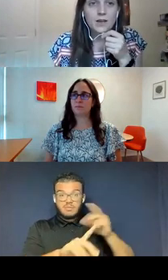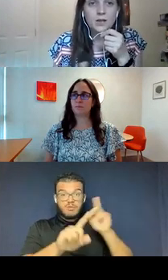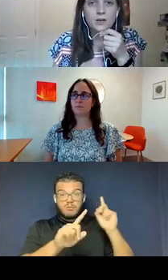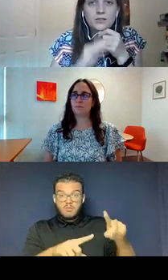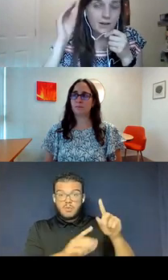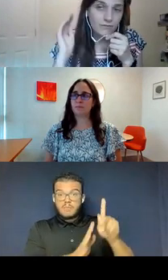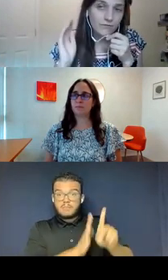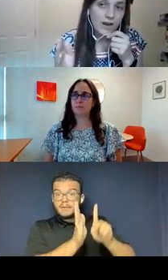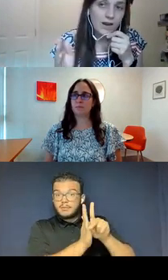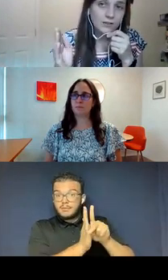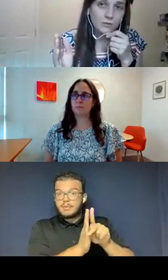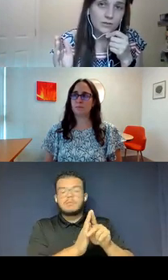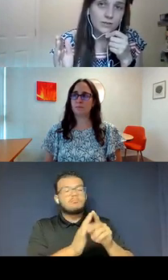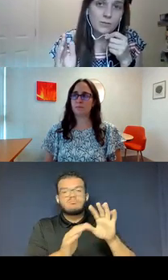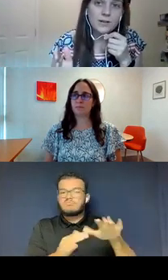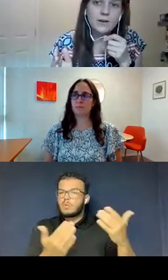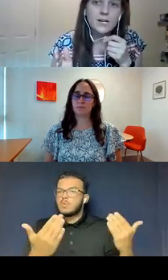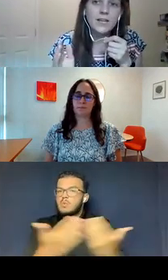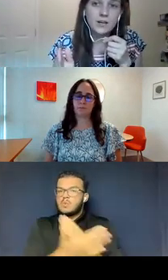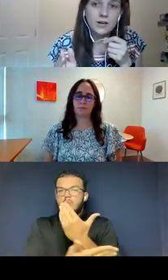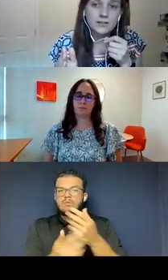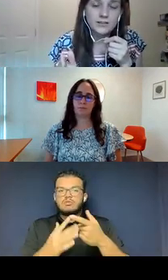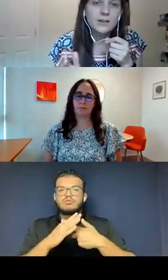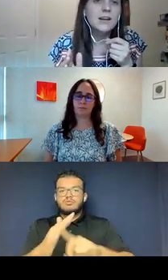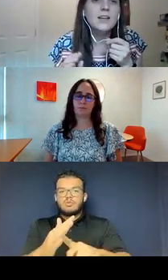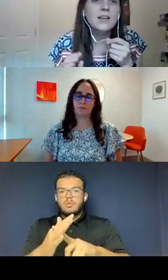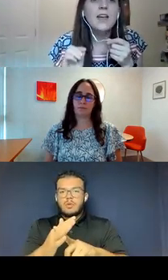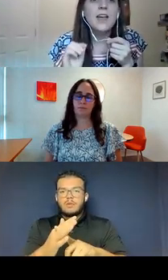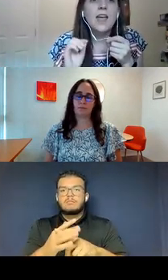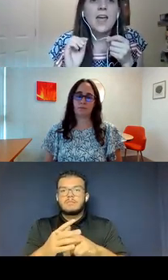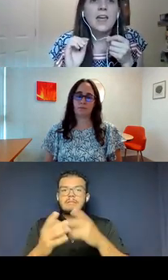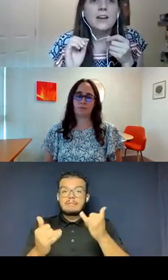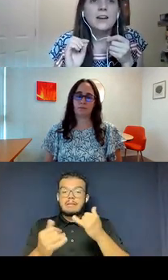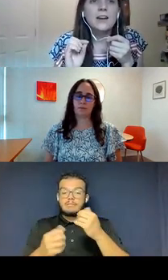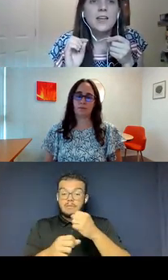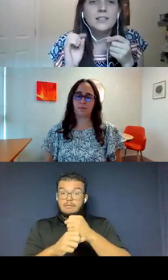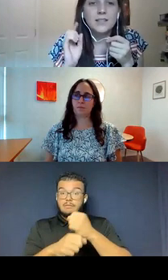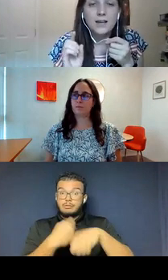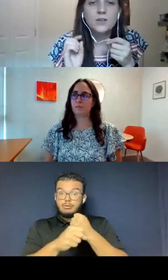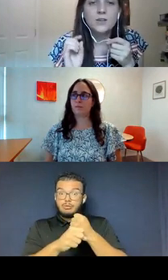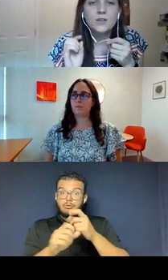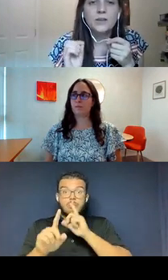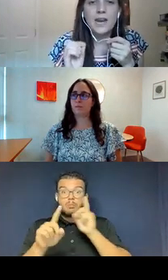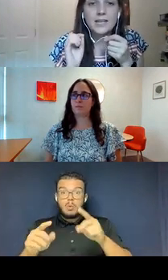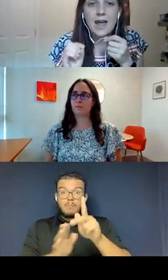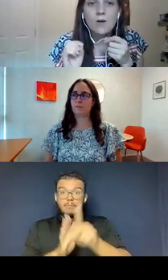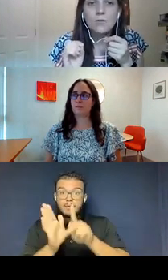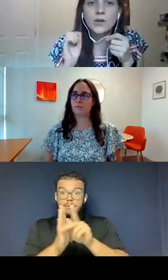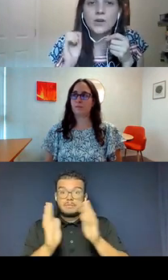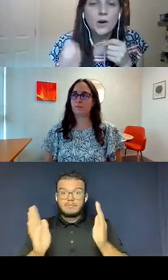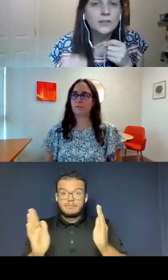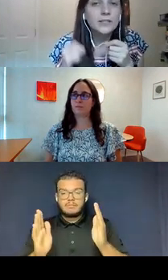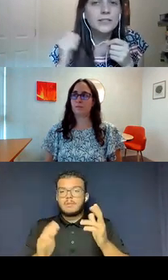You're starting fresh with the reporting period that you're considering. And it's an unduplicated count regardless